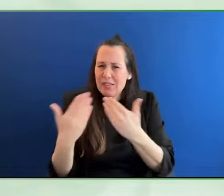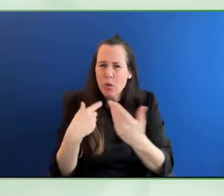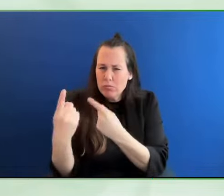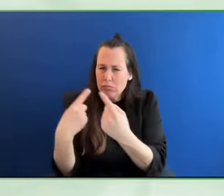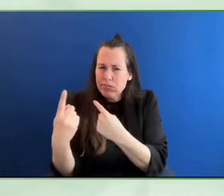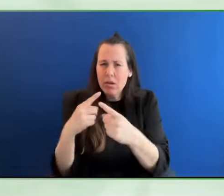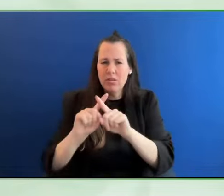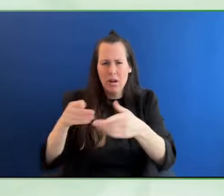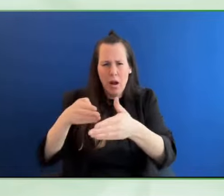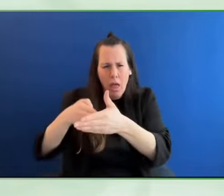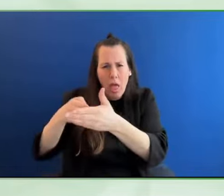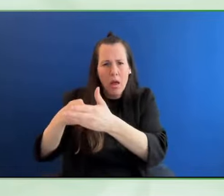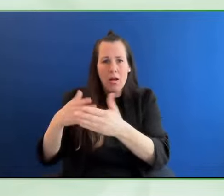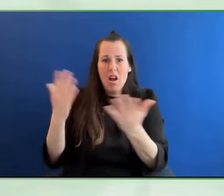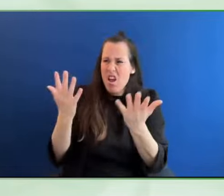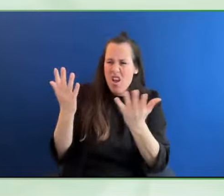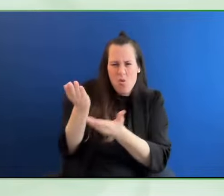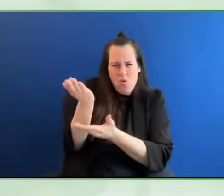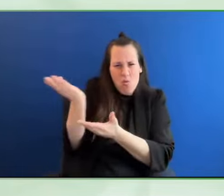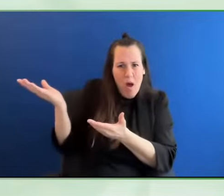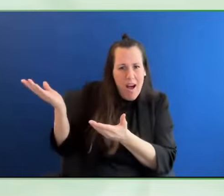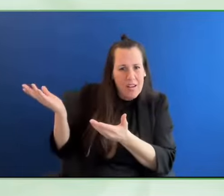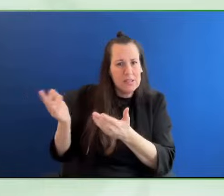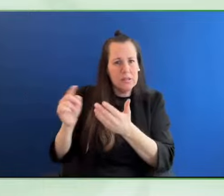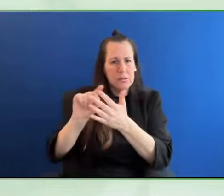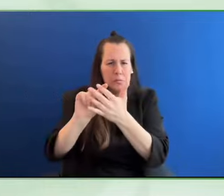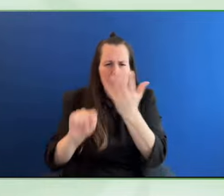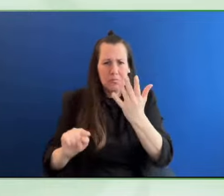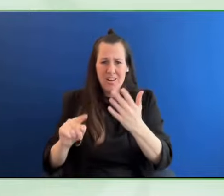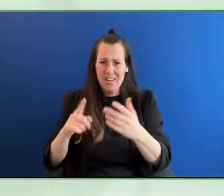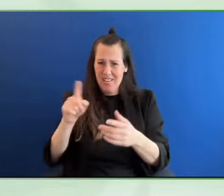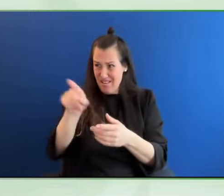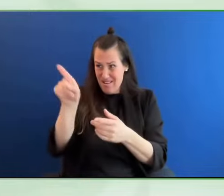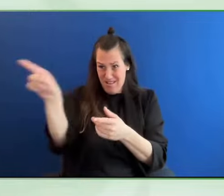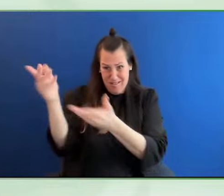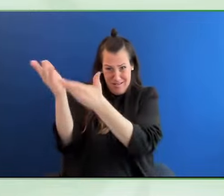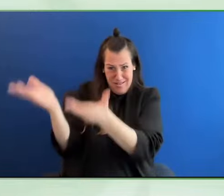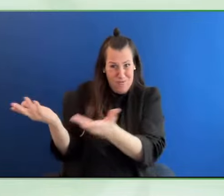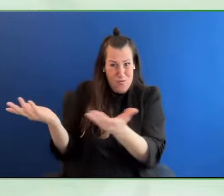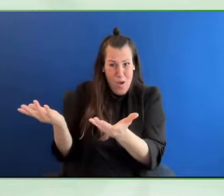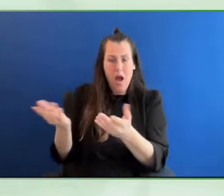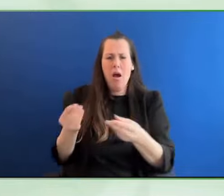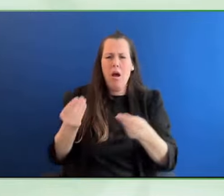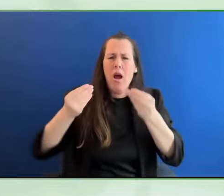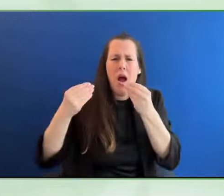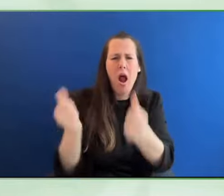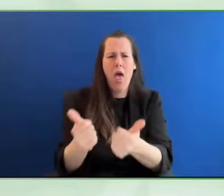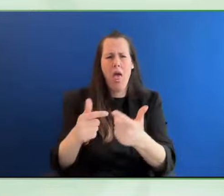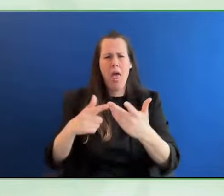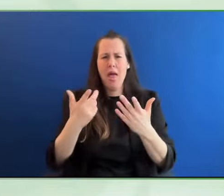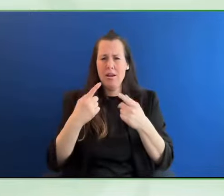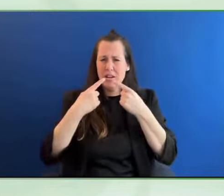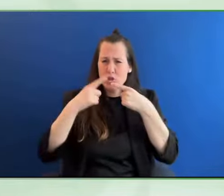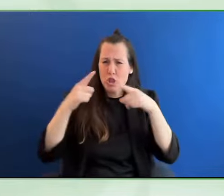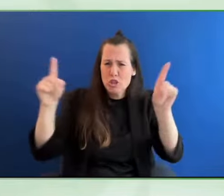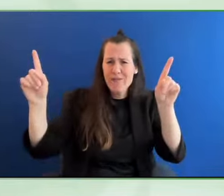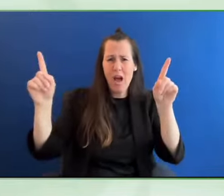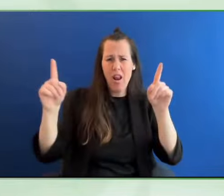It comes down to having these conversations and creating a vocabulary for people to continue